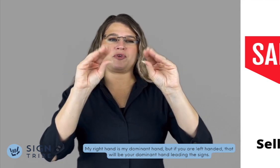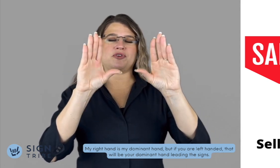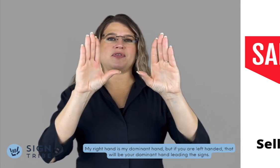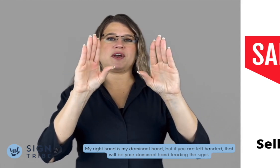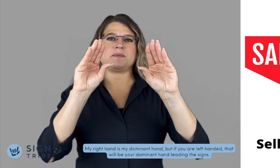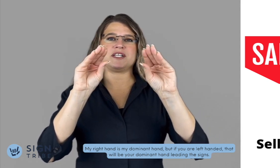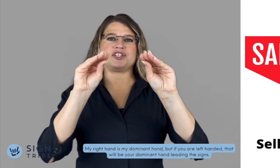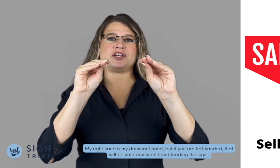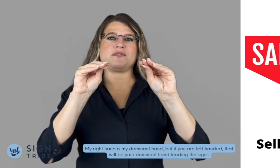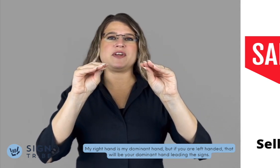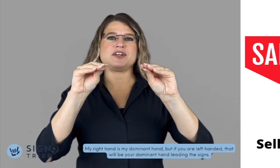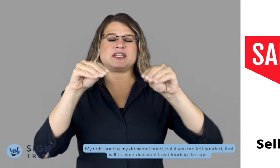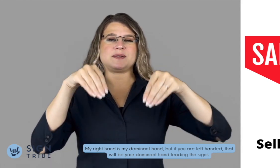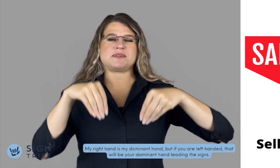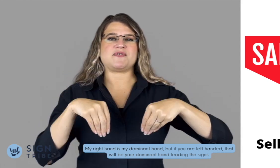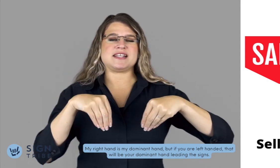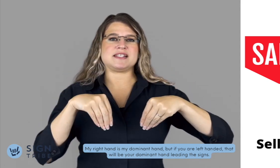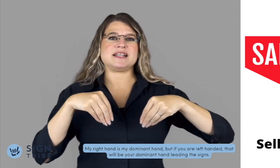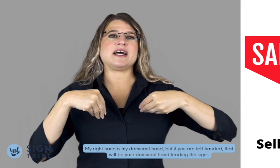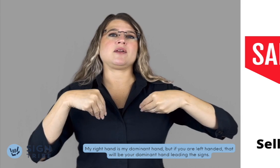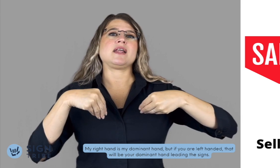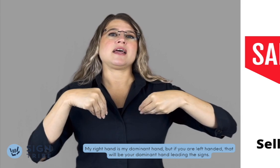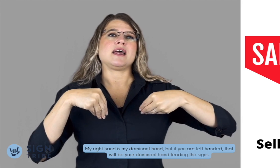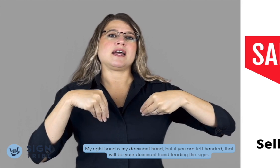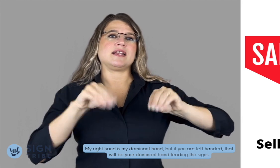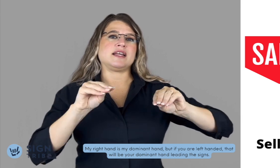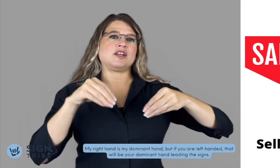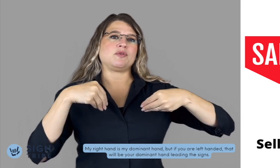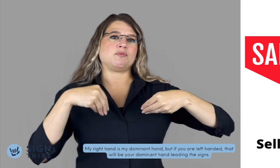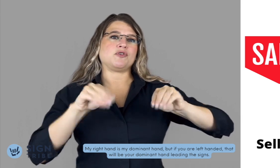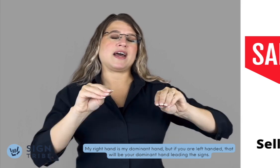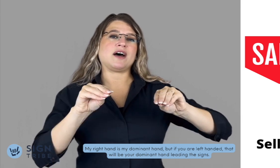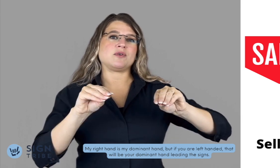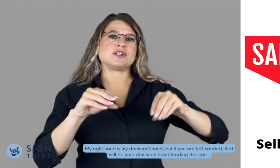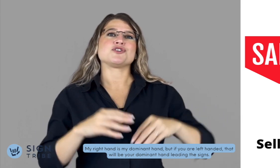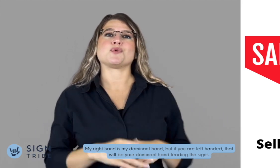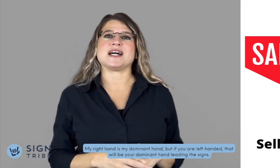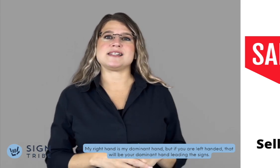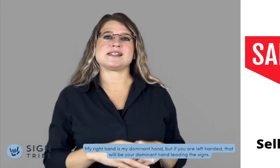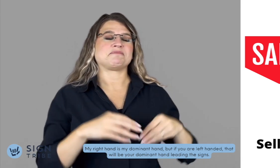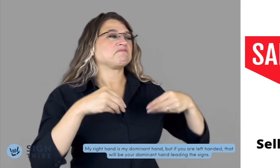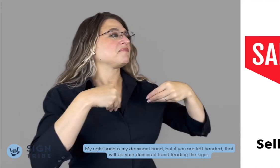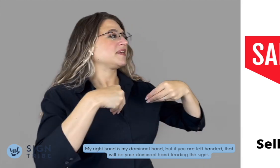your thumb touching your fingertips facing down and then move out twice.